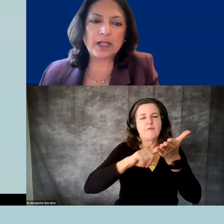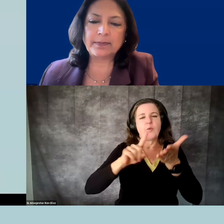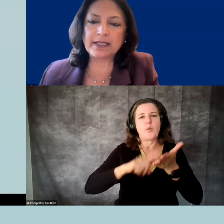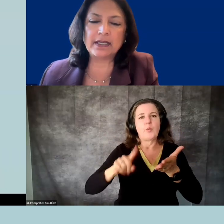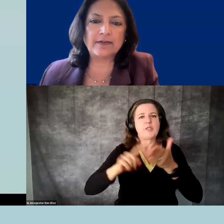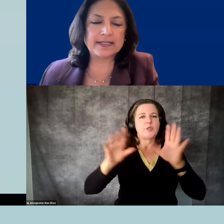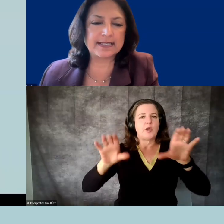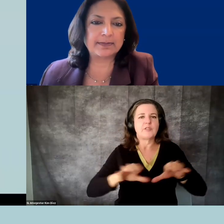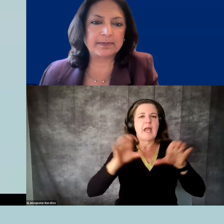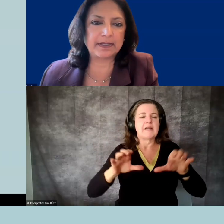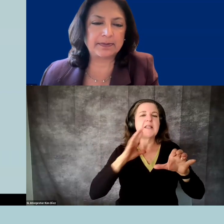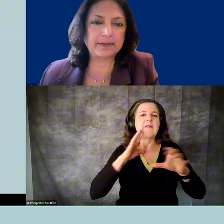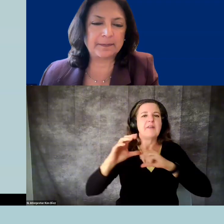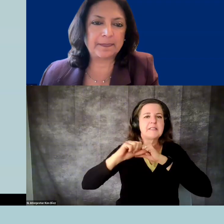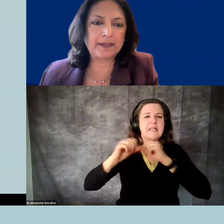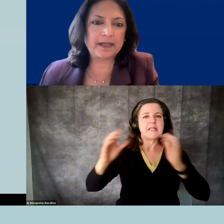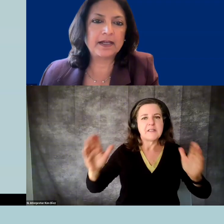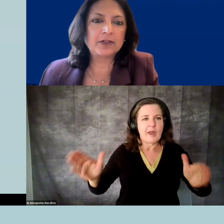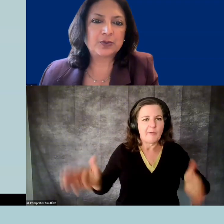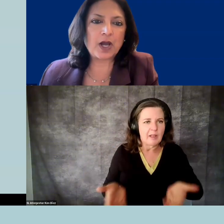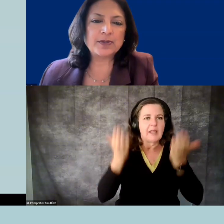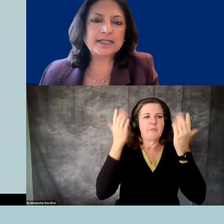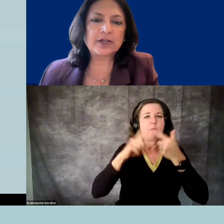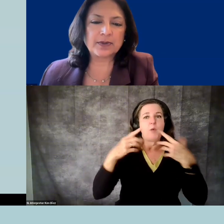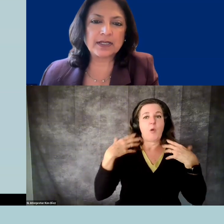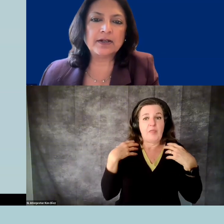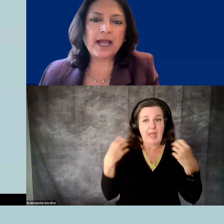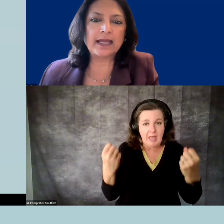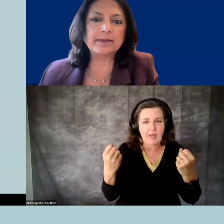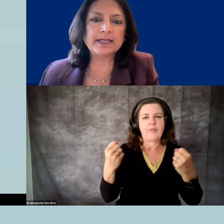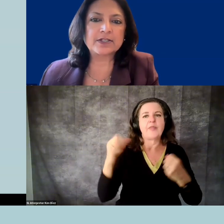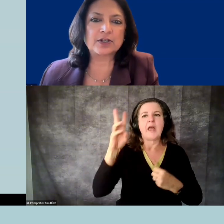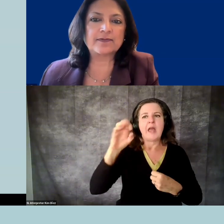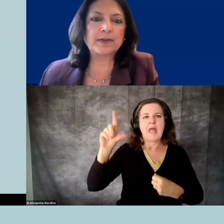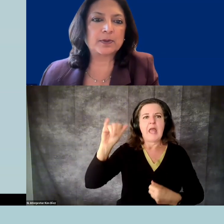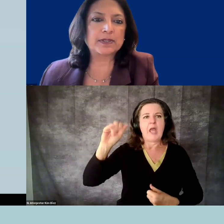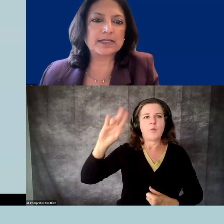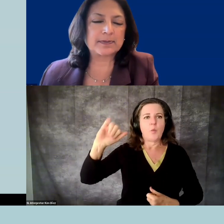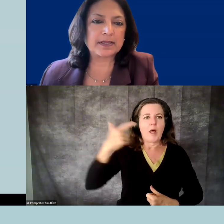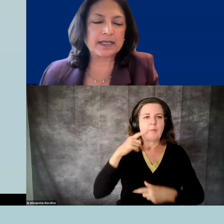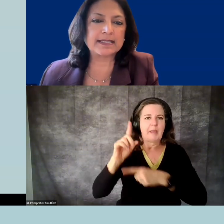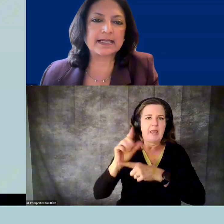and well-being of disabled people. Throughout his career, Adam has served people with disabilities